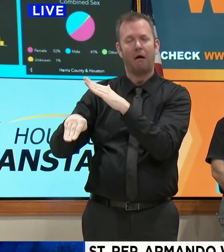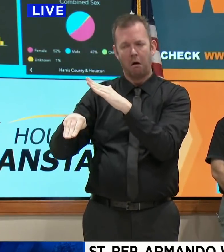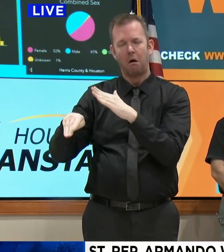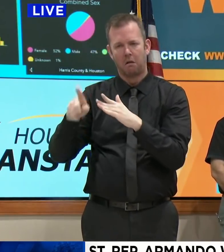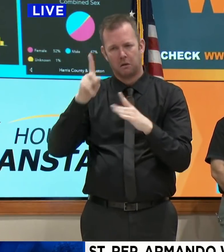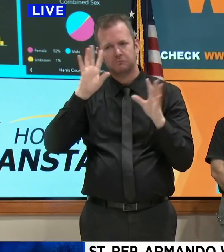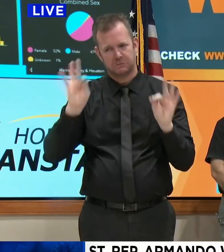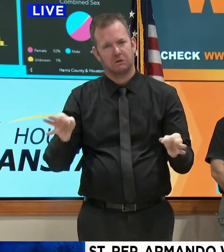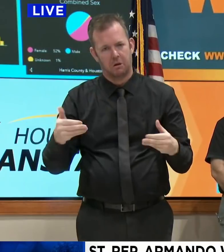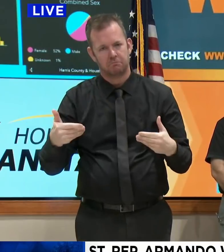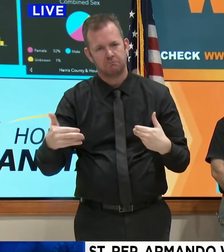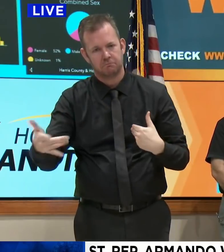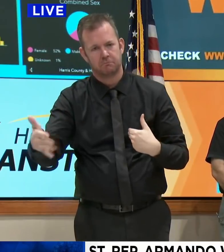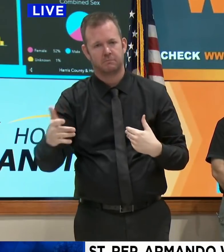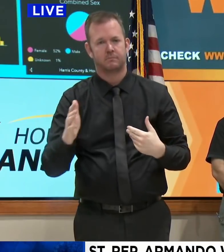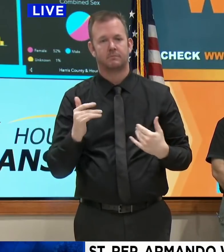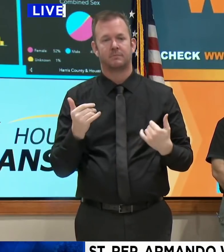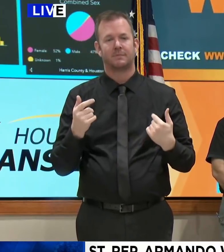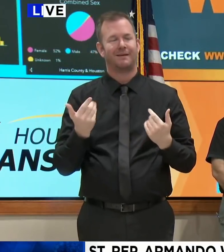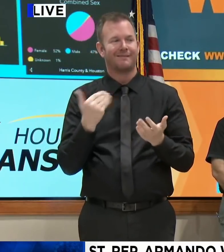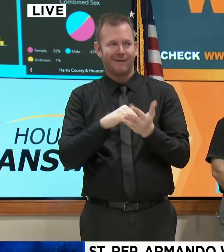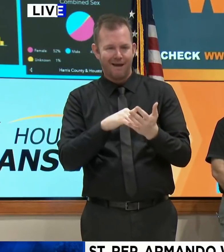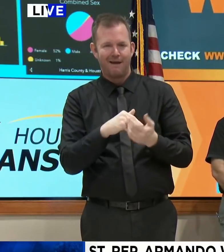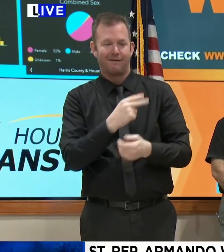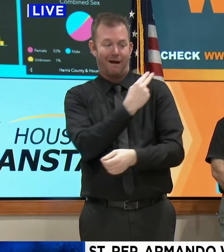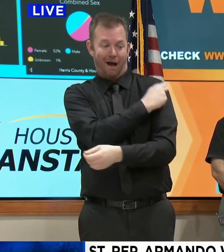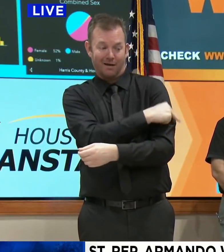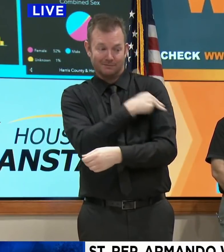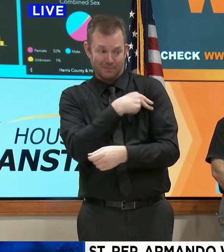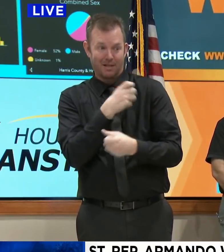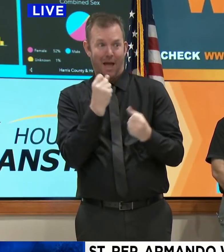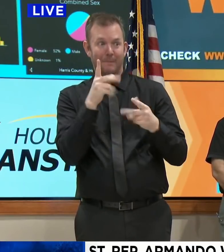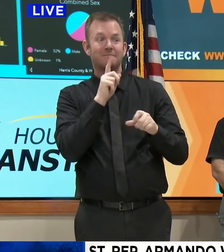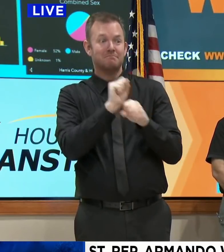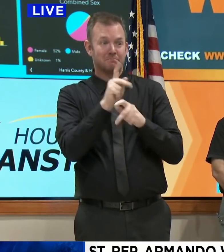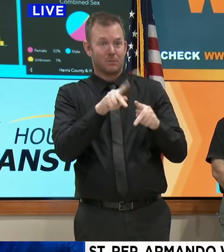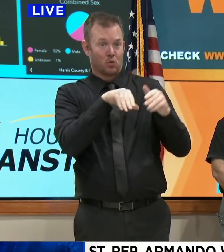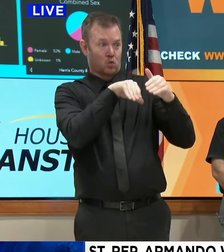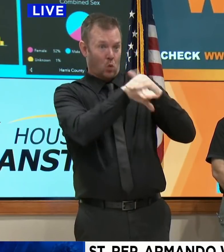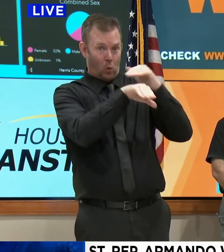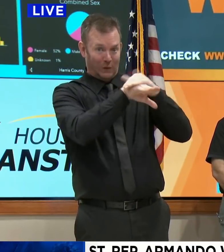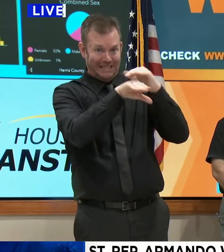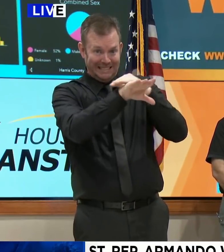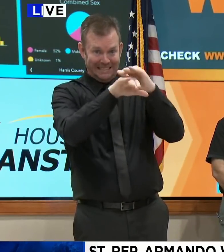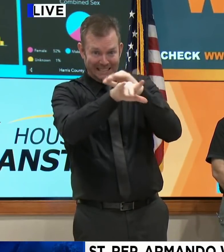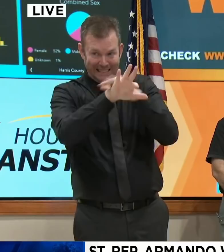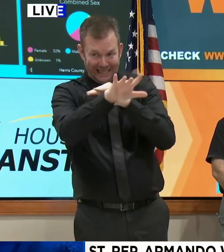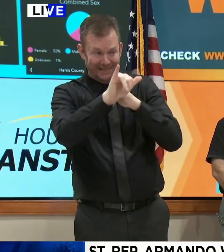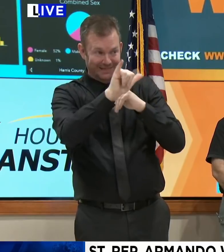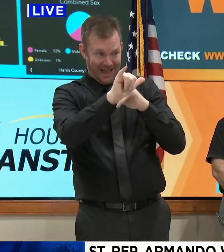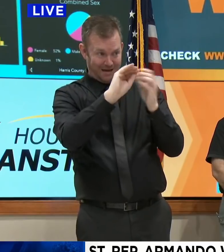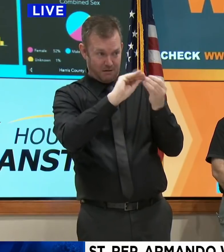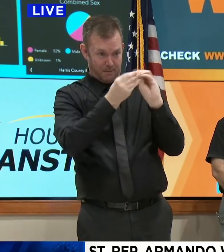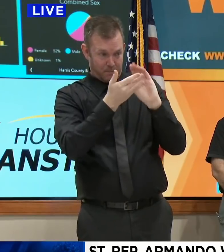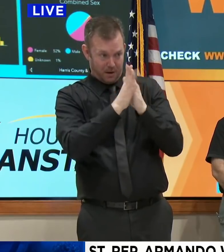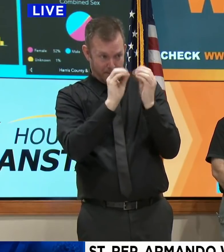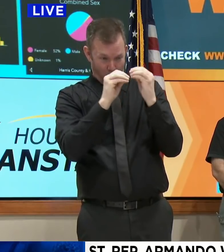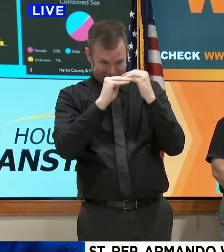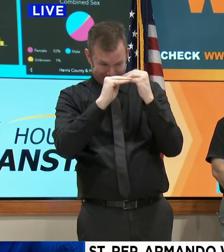and we’re already well in toward the Valley. If you look toward the Valley. If you look at the hospital at the hospital admissions death. It right now